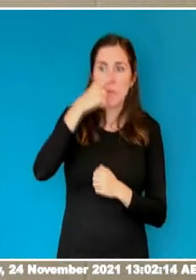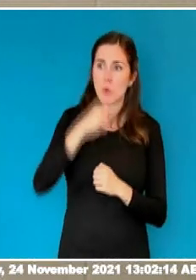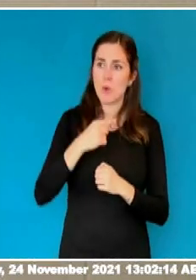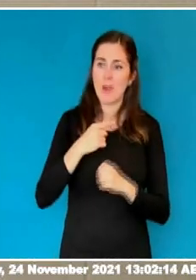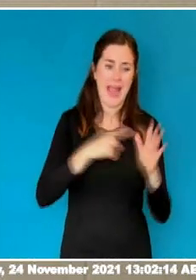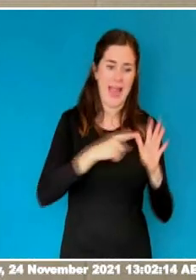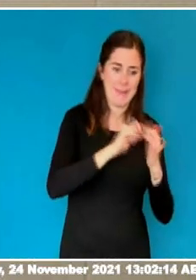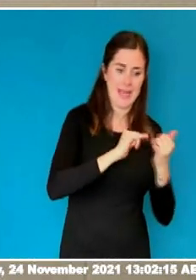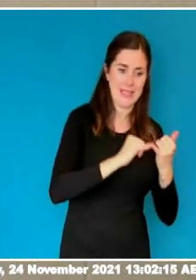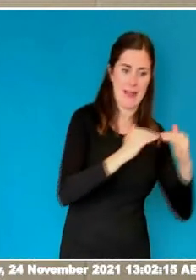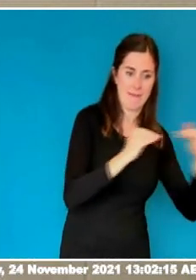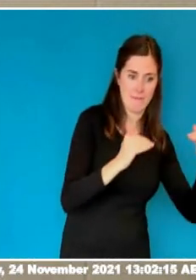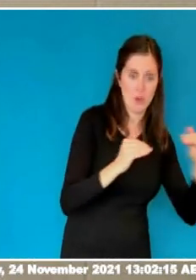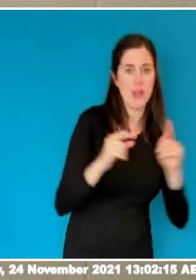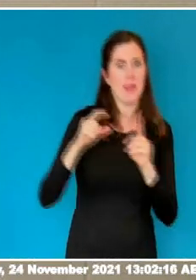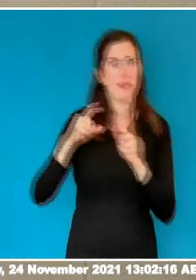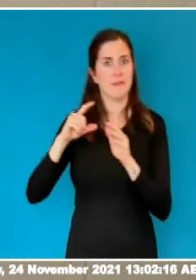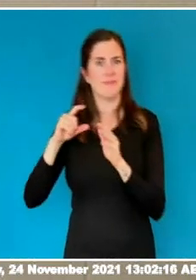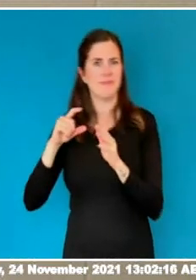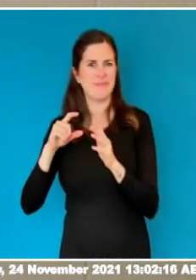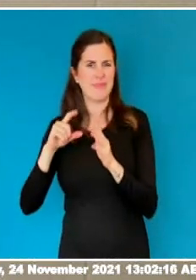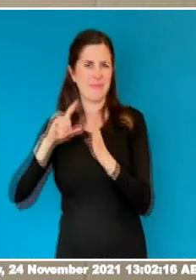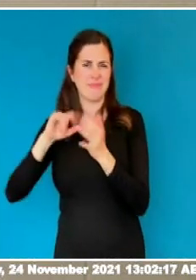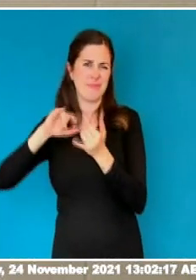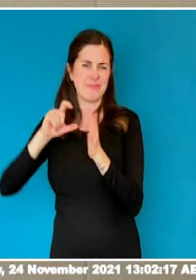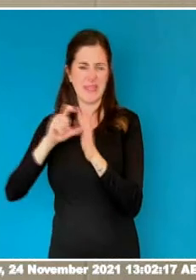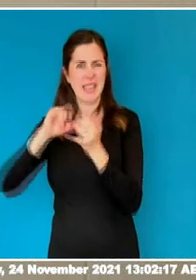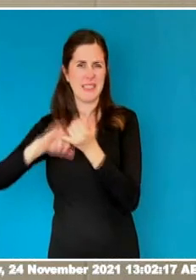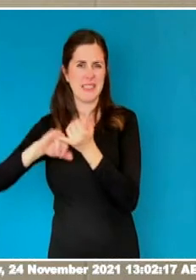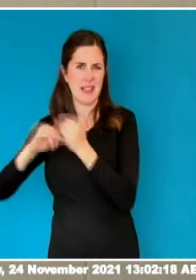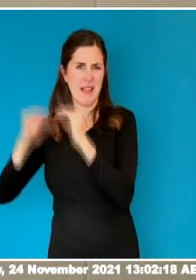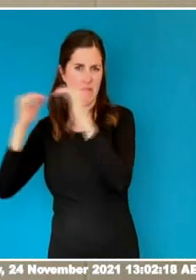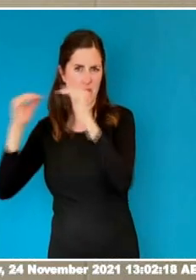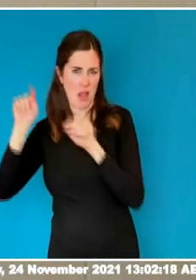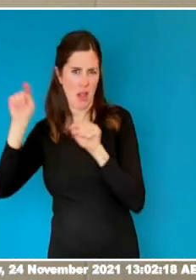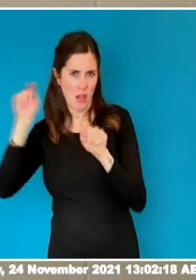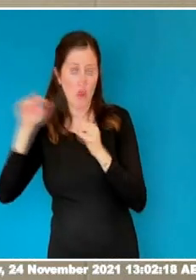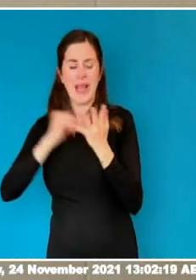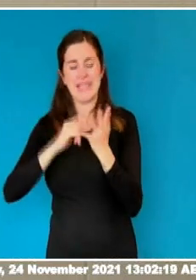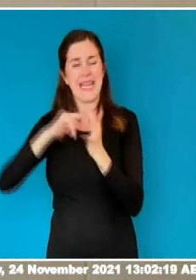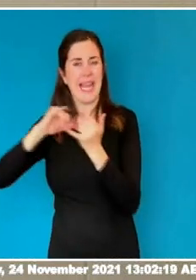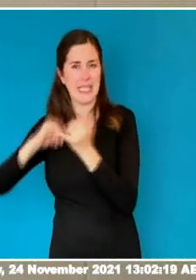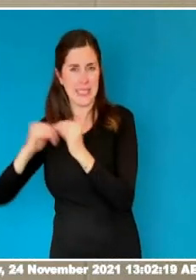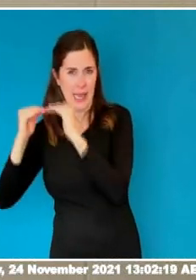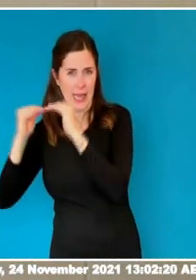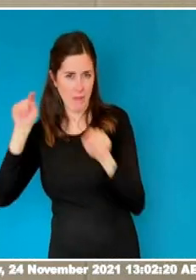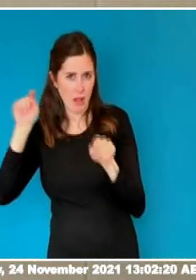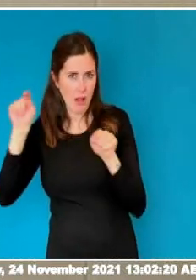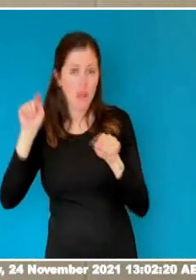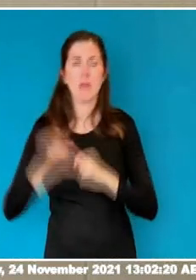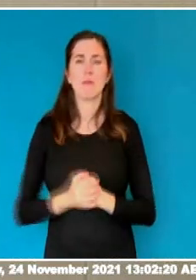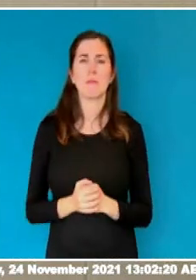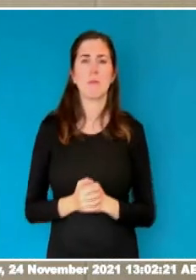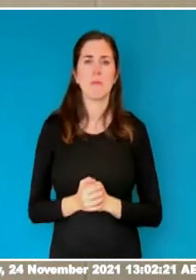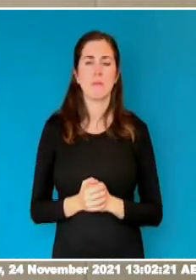It forms part of, if you like, a number of KPIs that the